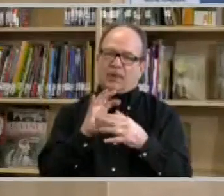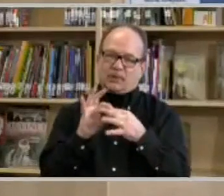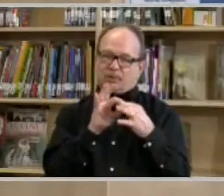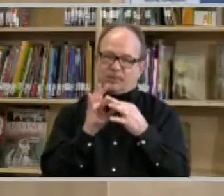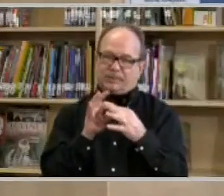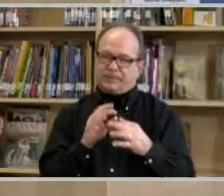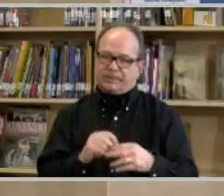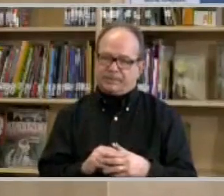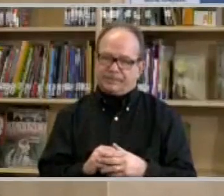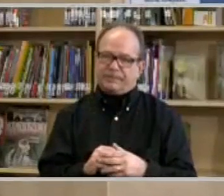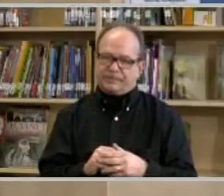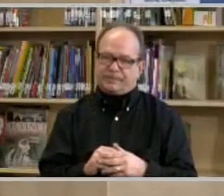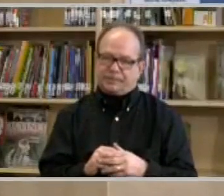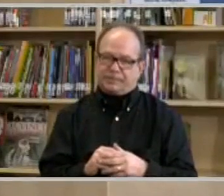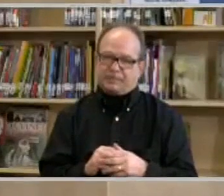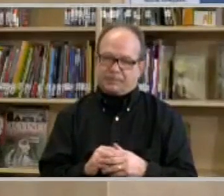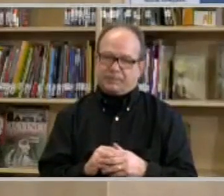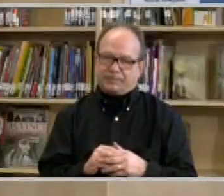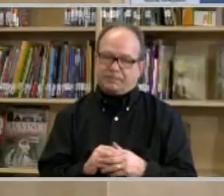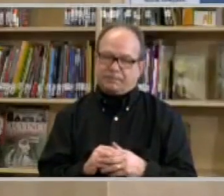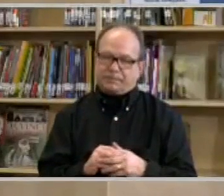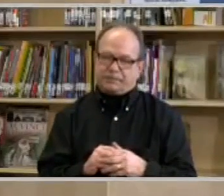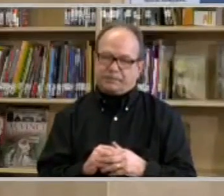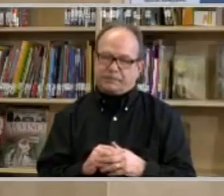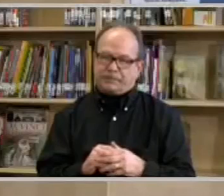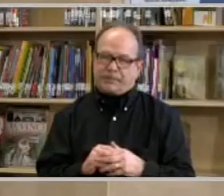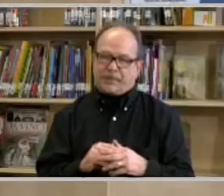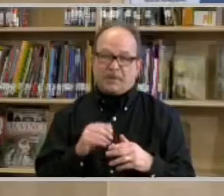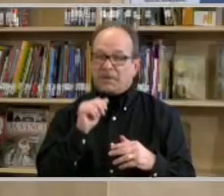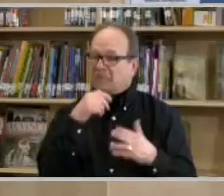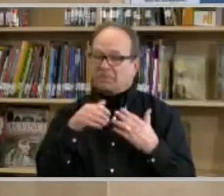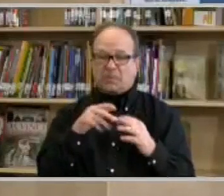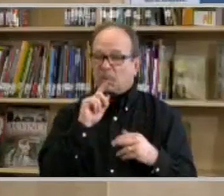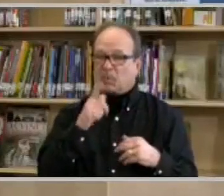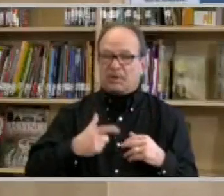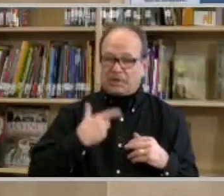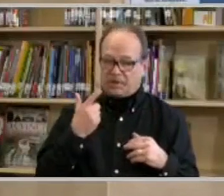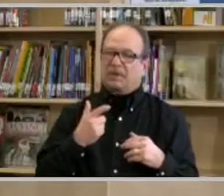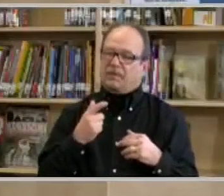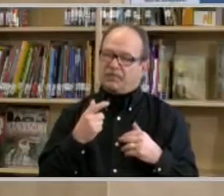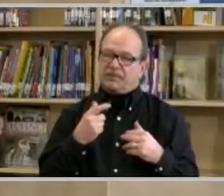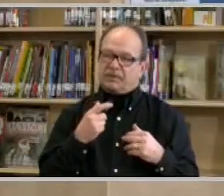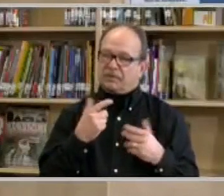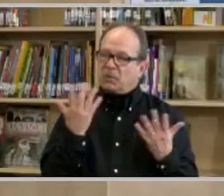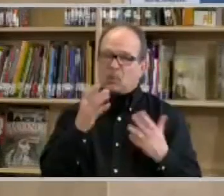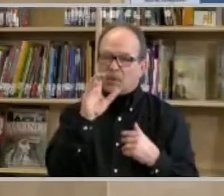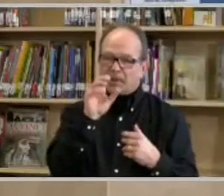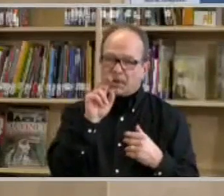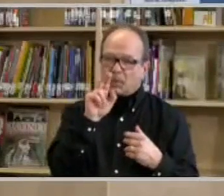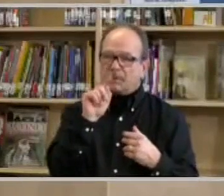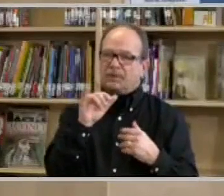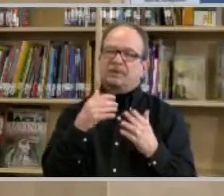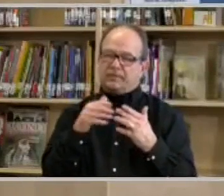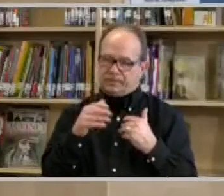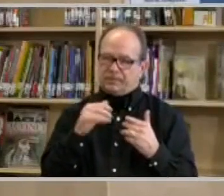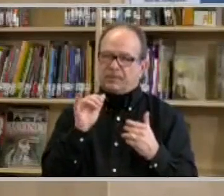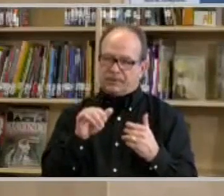A BROTHERHOOD AS YOU SAID THAT WE SUPPORT EACH OTHER WHEREVER NEIGHBORHOOD WE COME FROM,